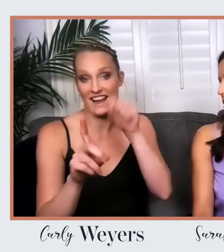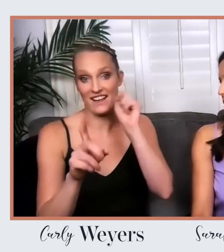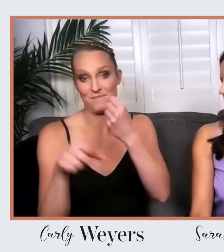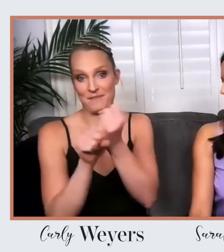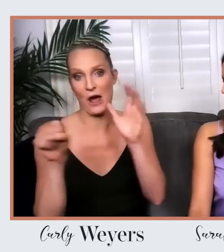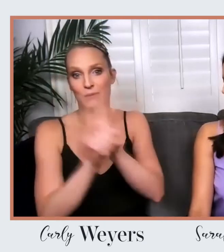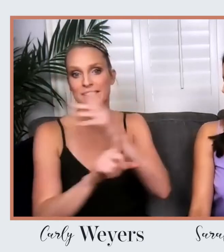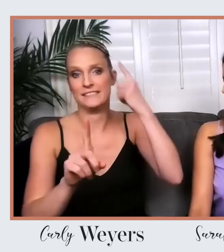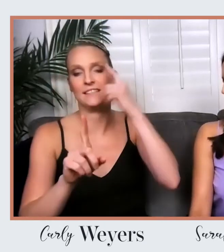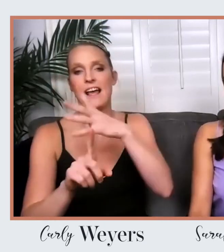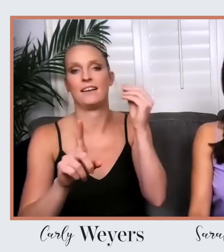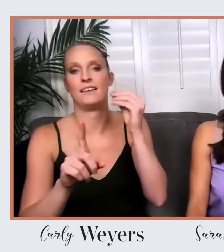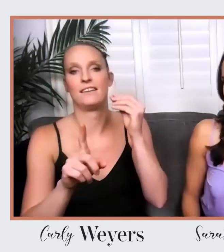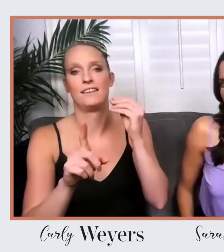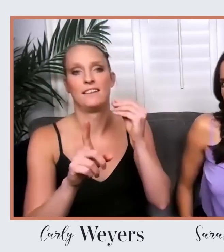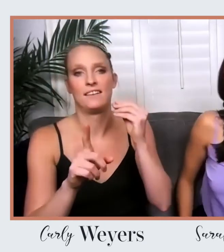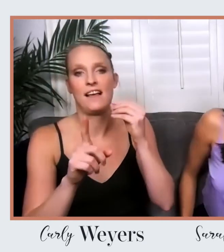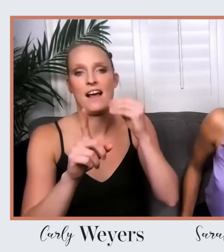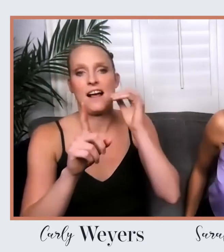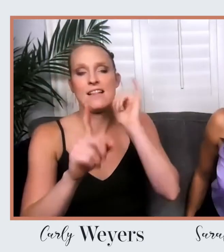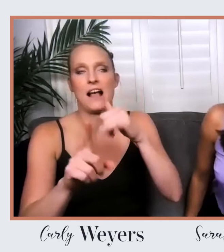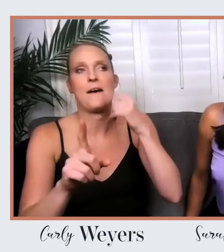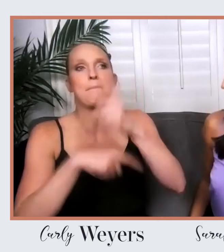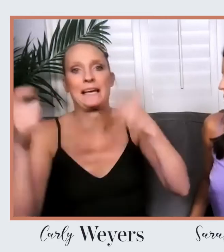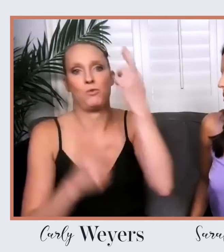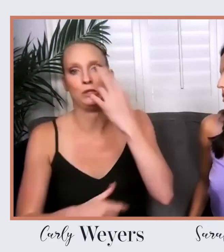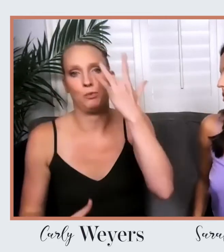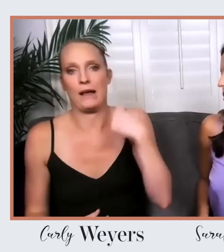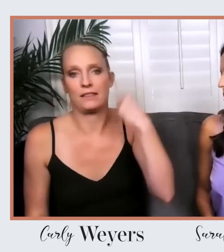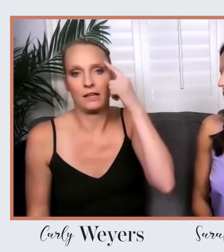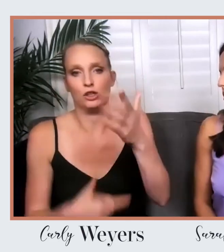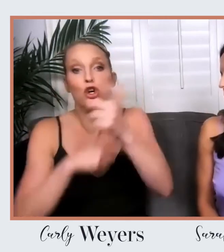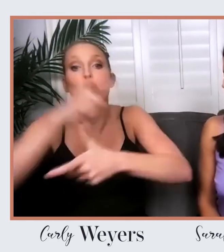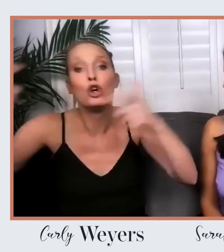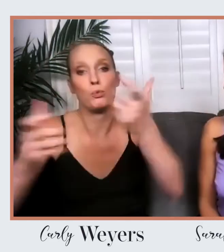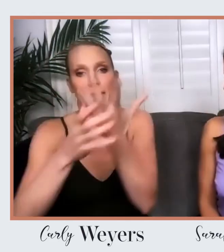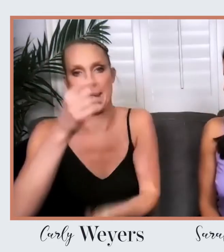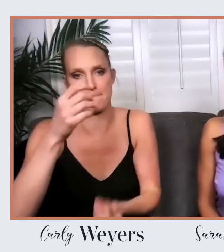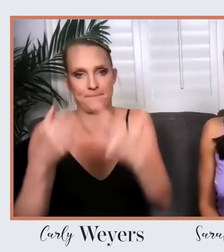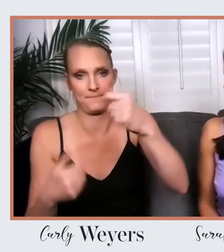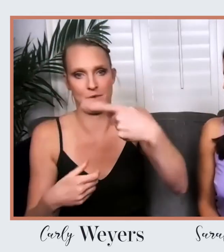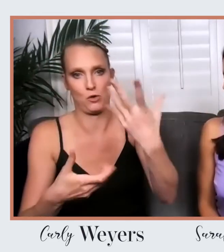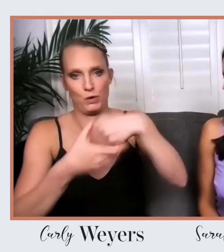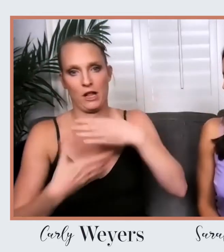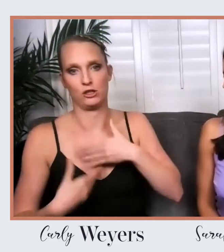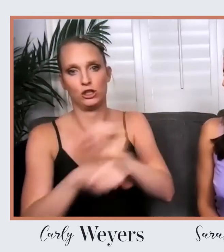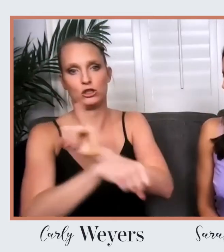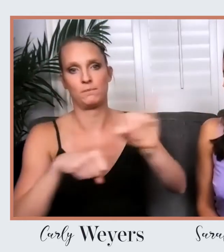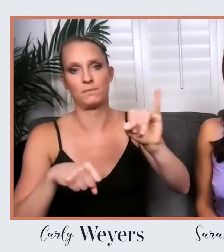So, no it does make total sense and that's the main, biggest reason. And that's where the huge gap is within the entertainment